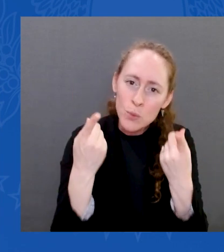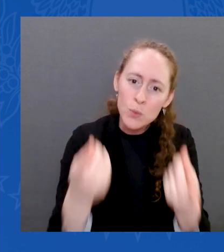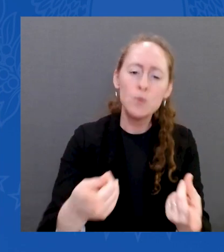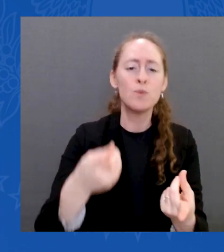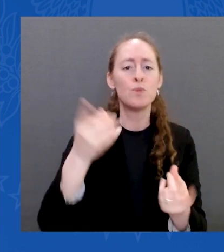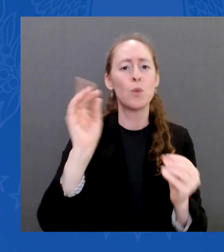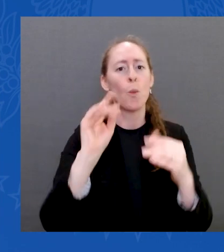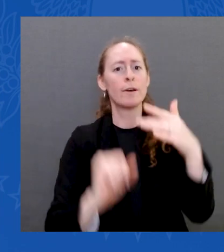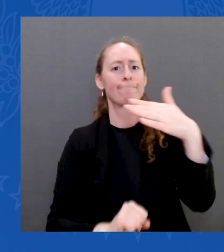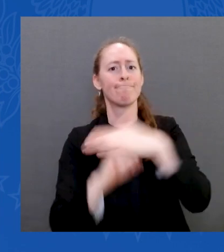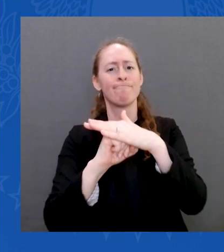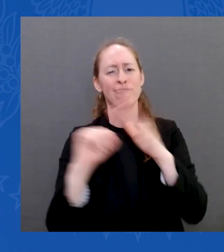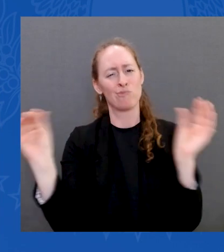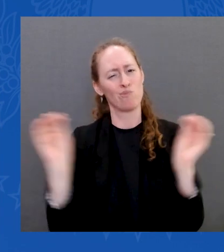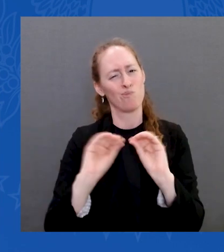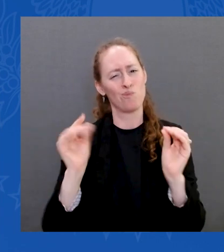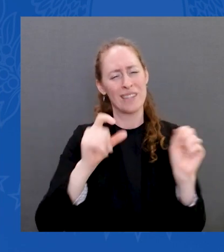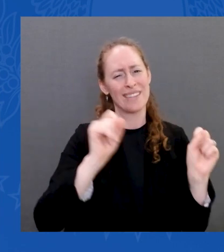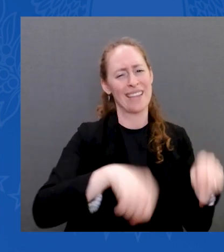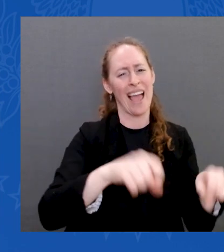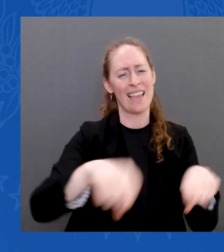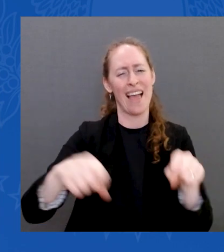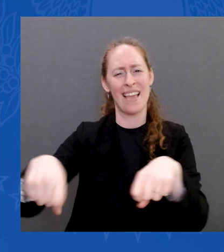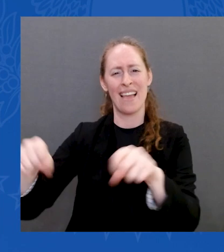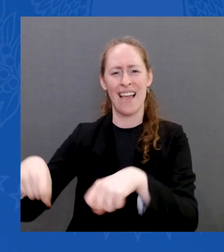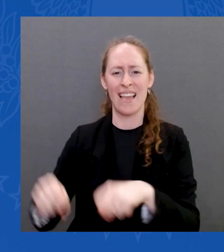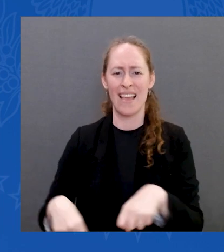After 2002 National Teacher of the Year,